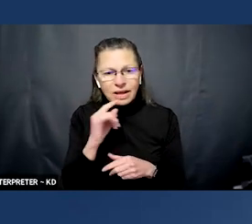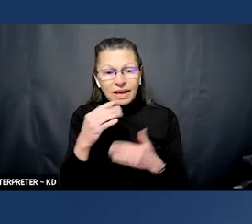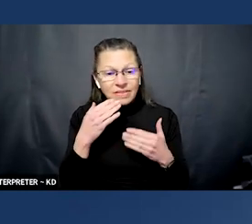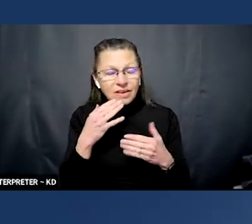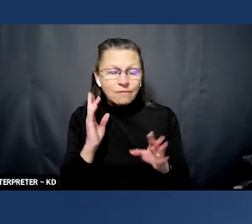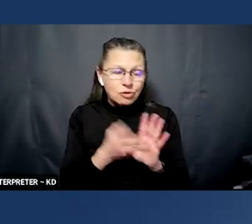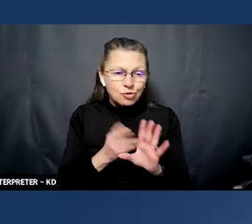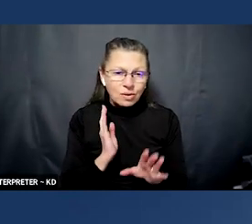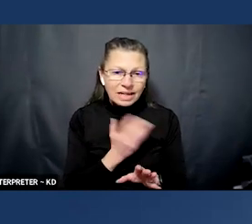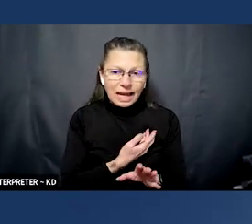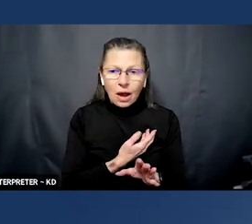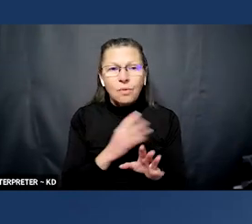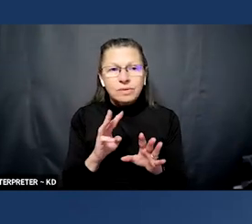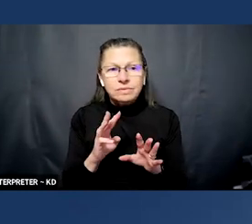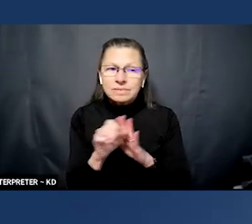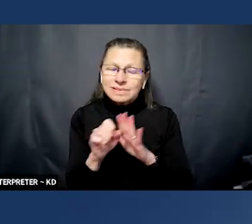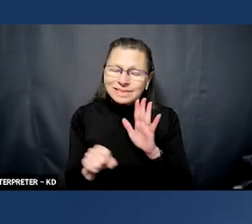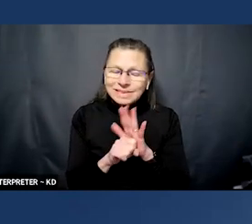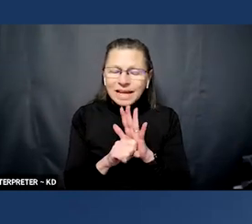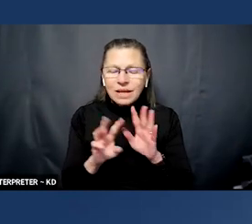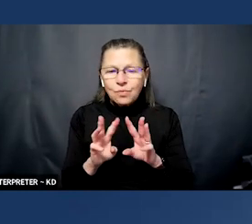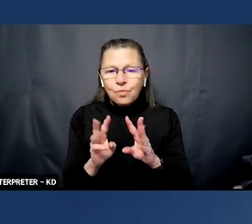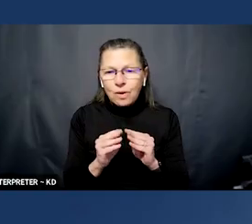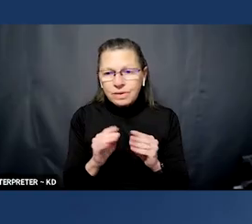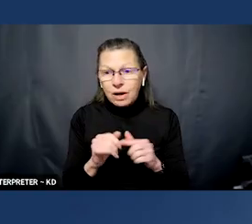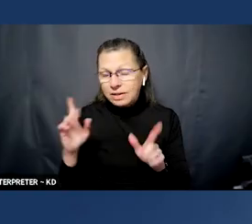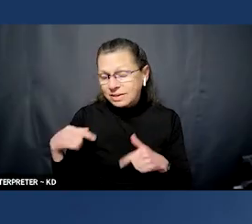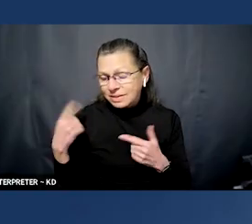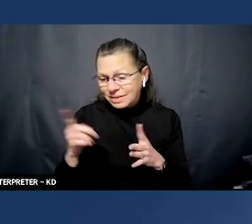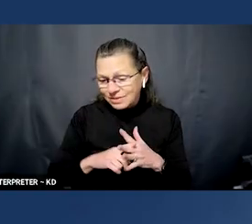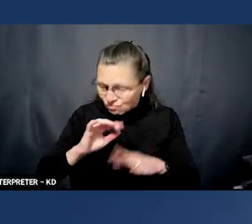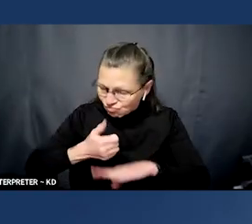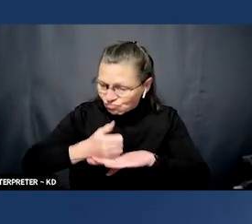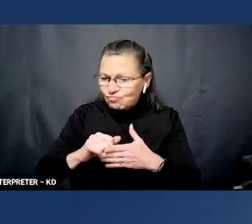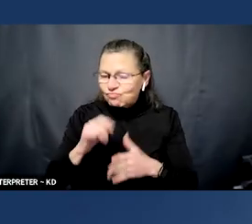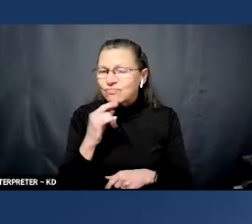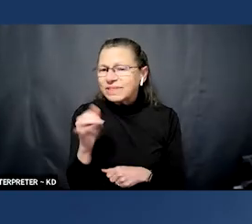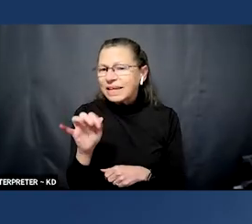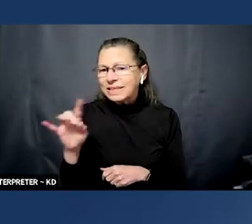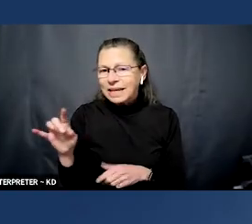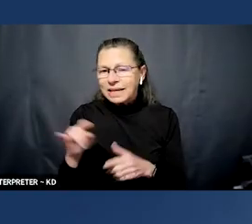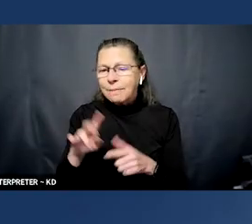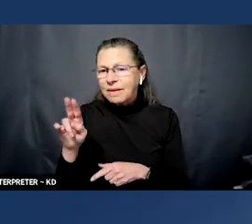webinar. Since its inception in 1988 by the UN, the commemoration of World AIDS Day has offered